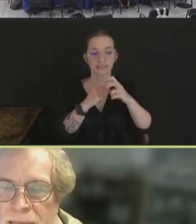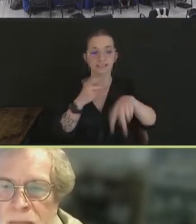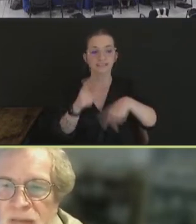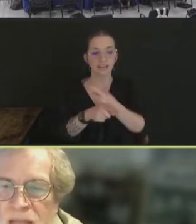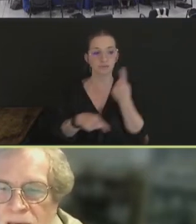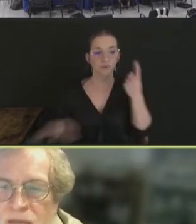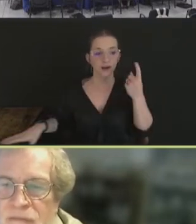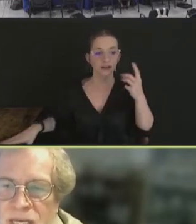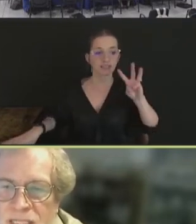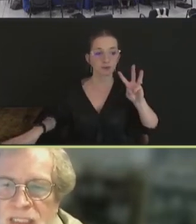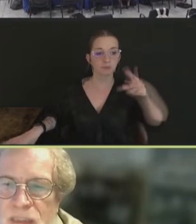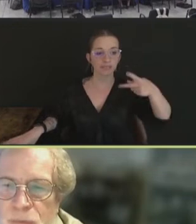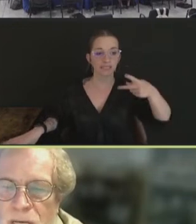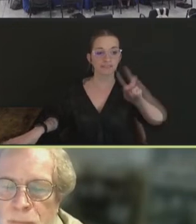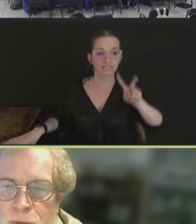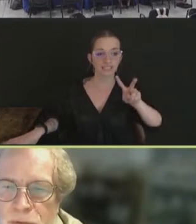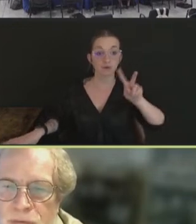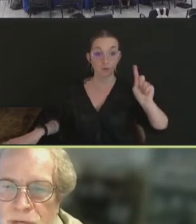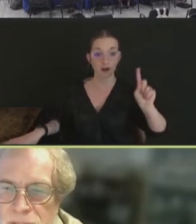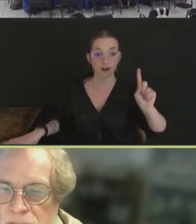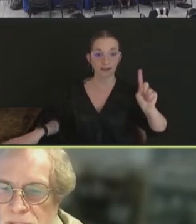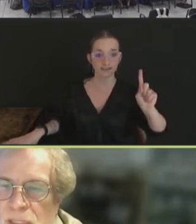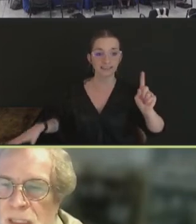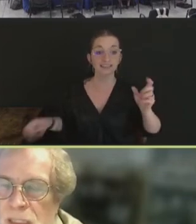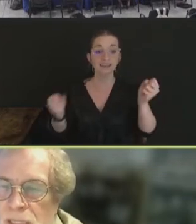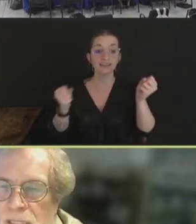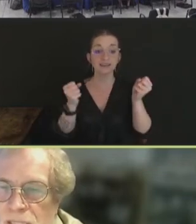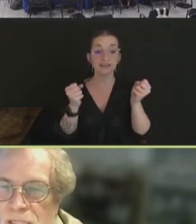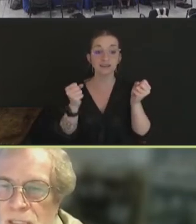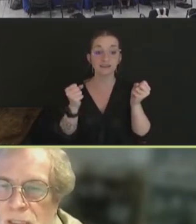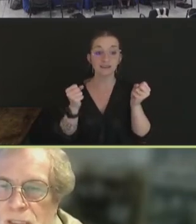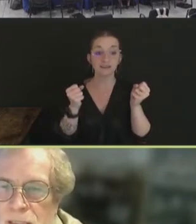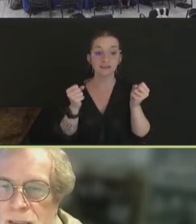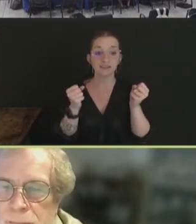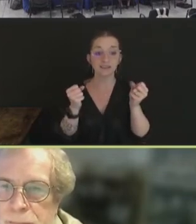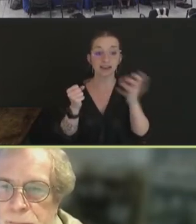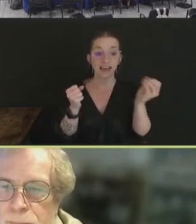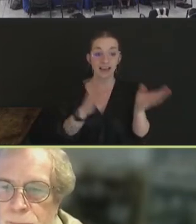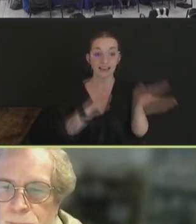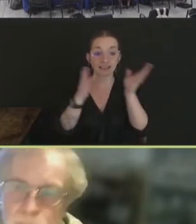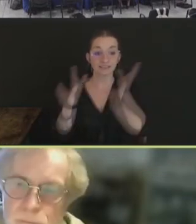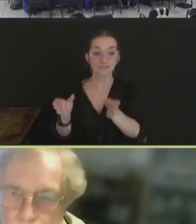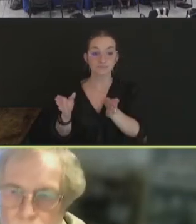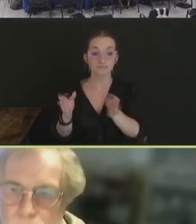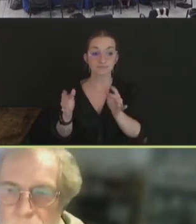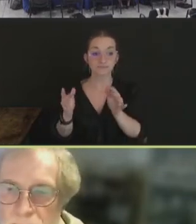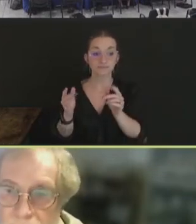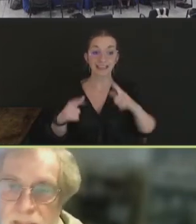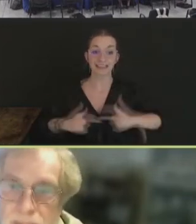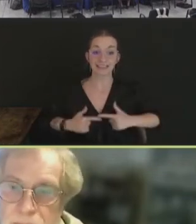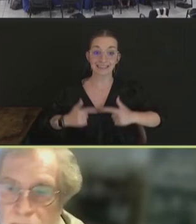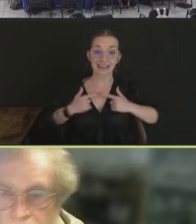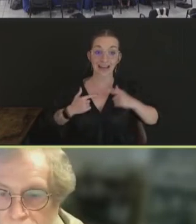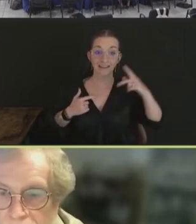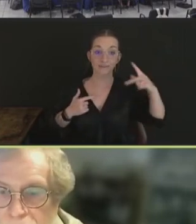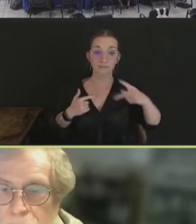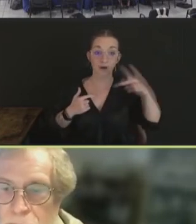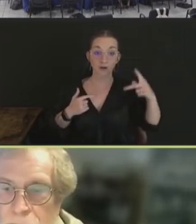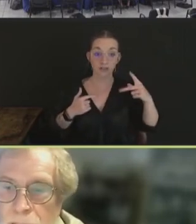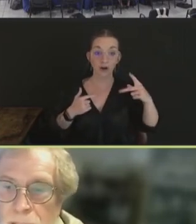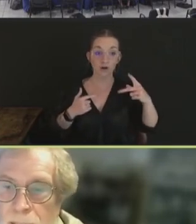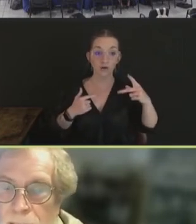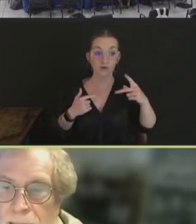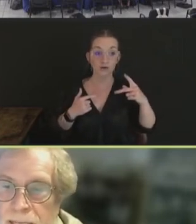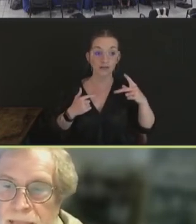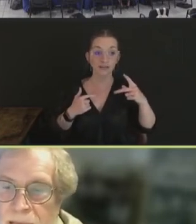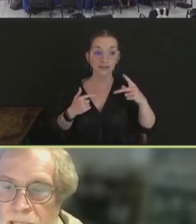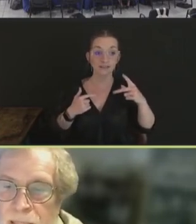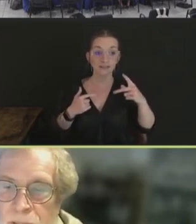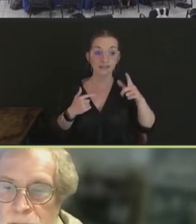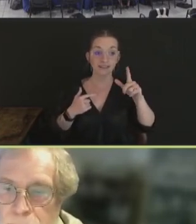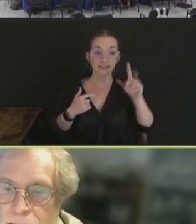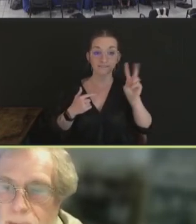And a lot of vaccine-derived poliovirus in, in Sub Saharan Africa, and that is predominantly